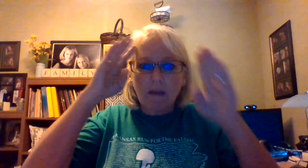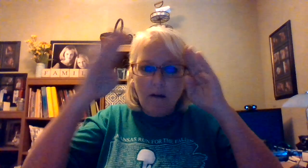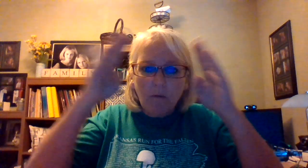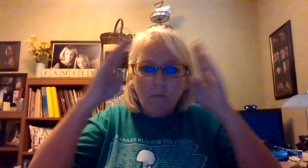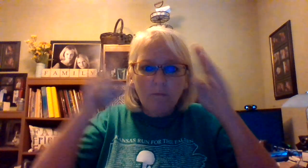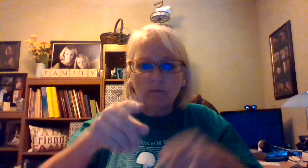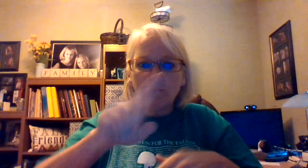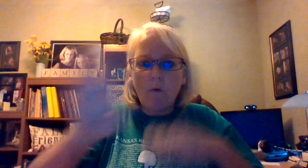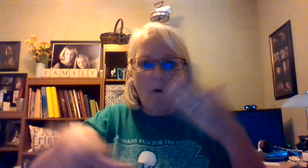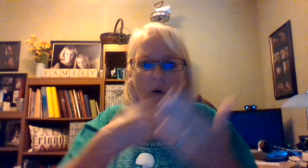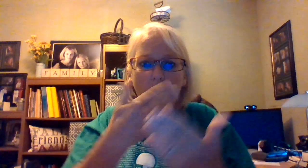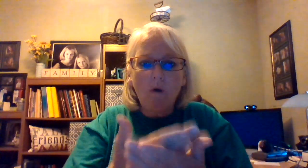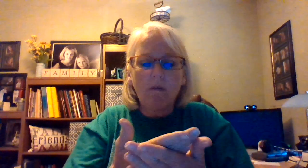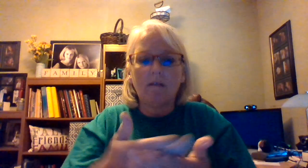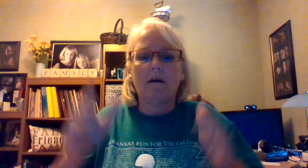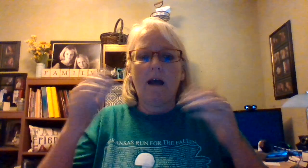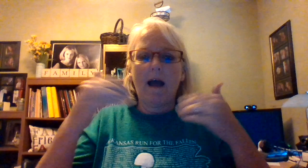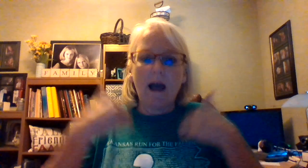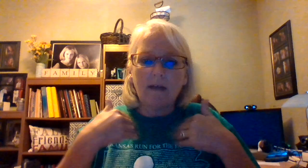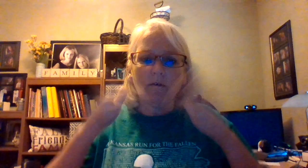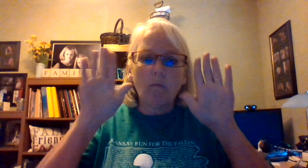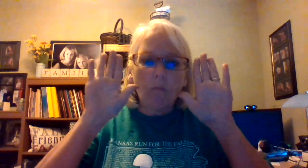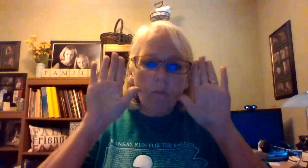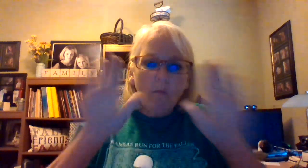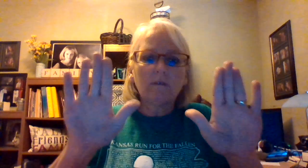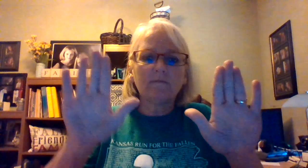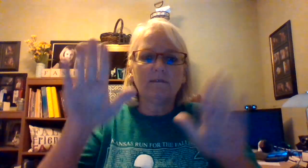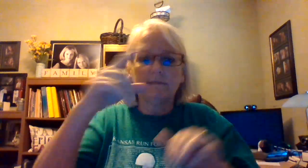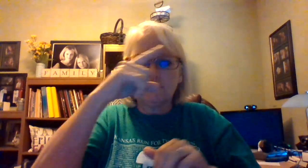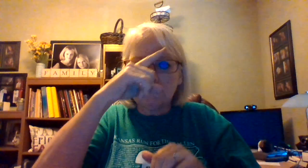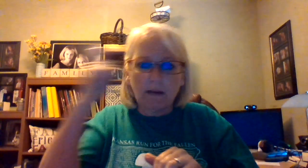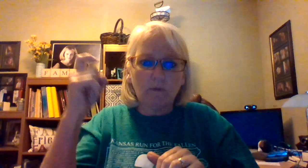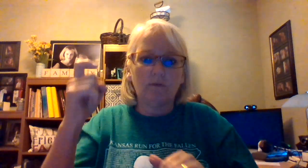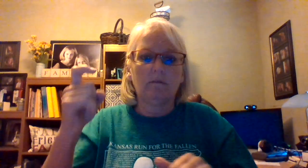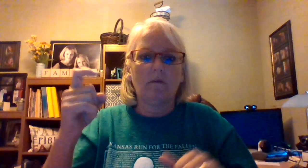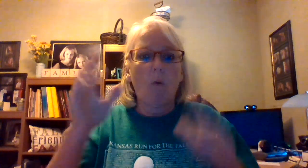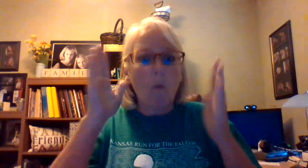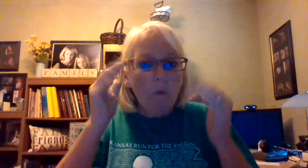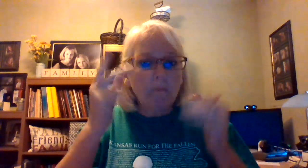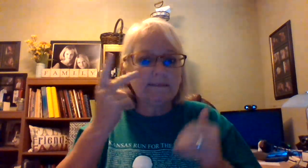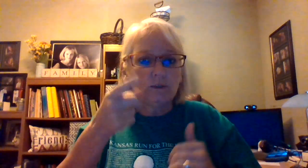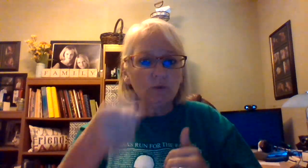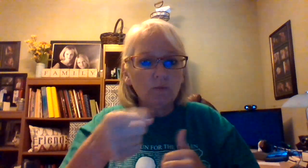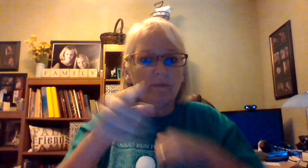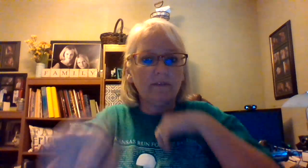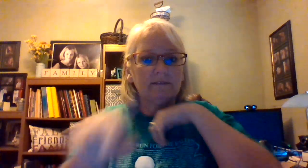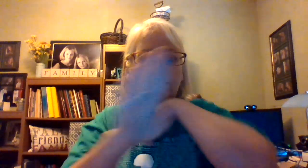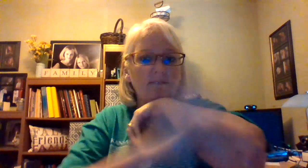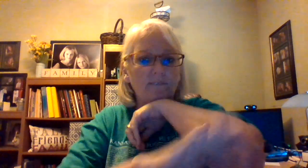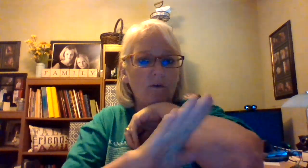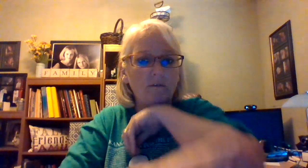Hi all! Have a wonderful Summer. I hope to see you in the Fall. Bye!